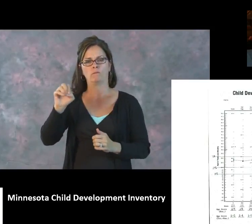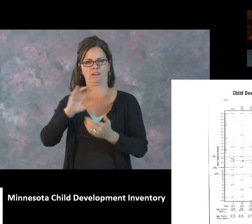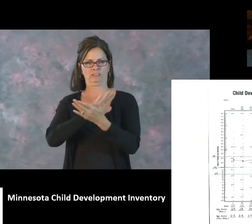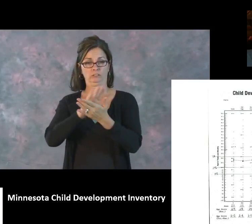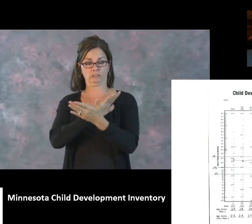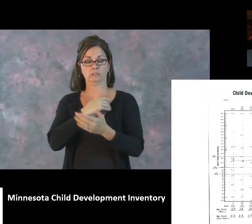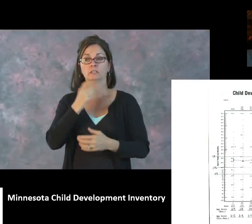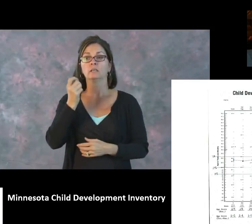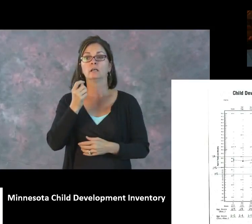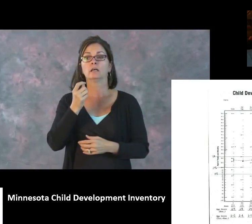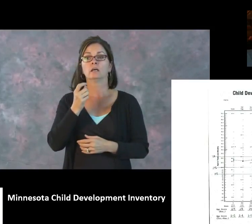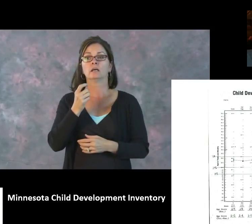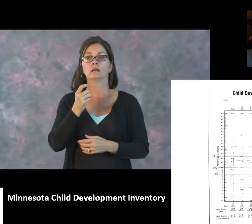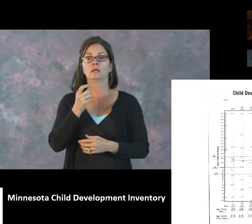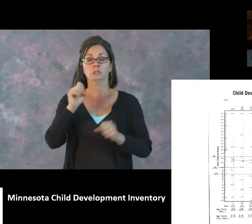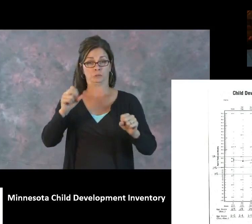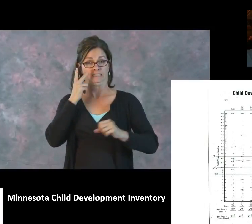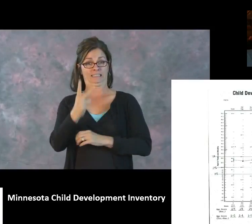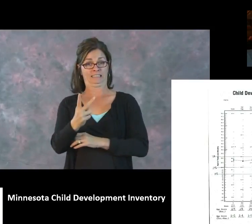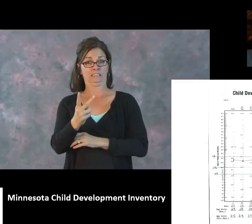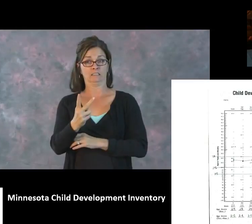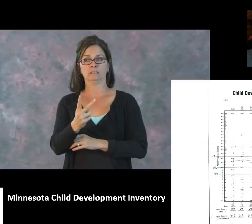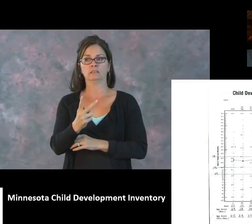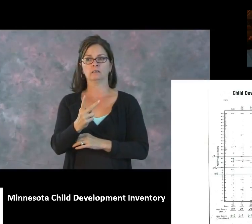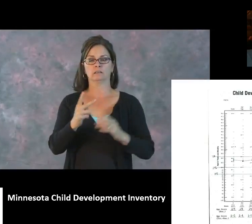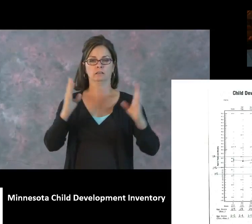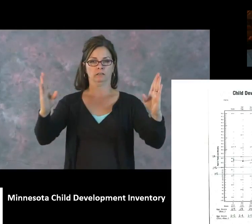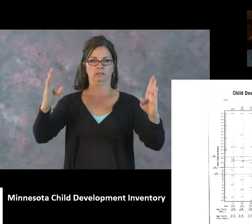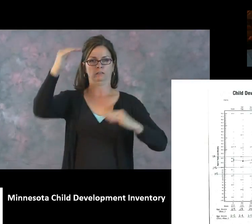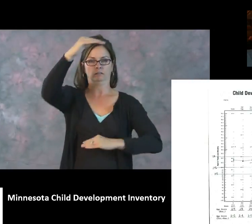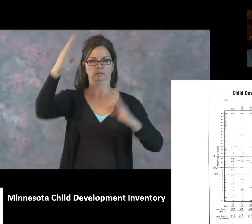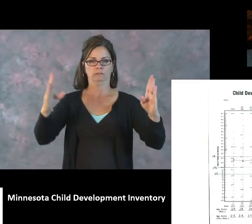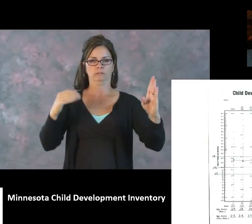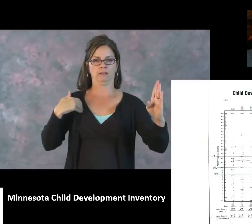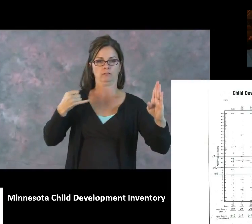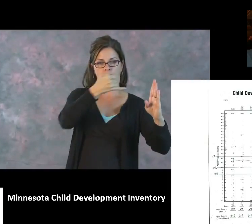across the page, there's a horizontal line drawn.